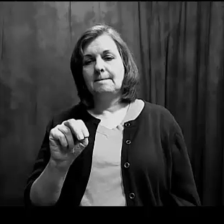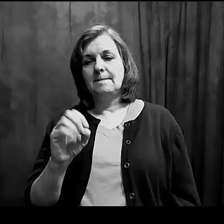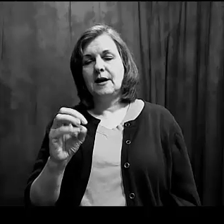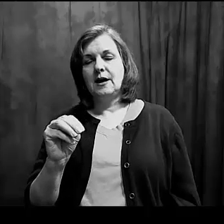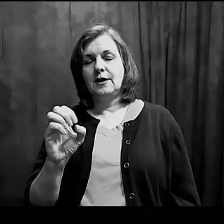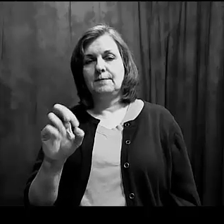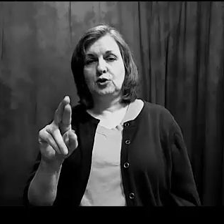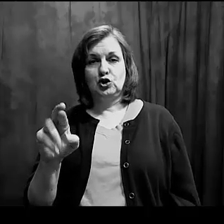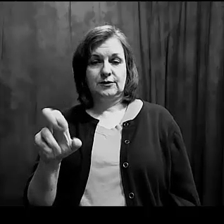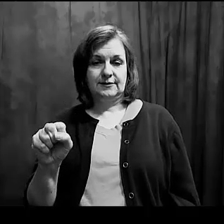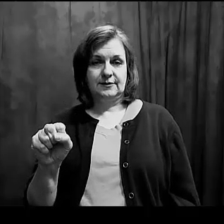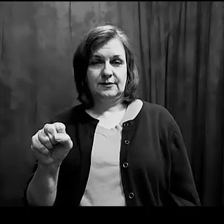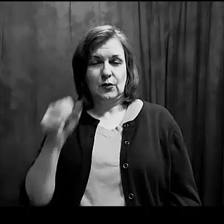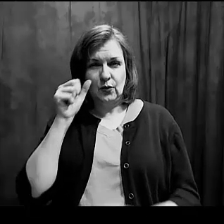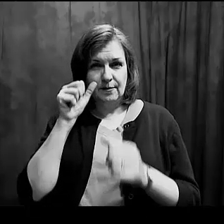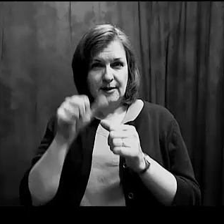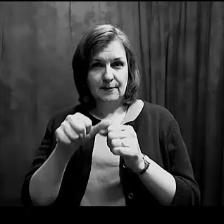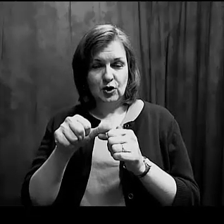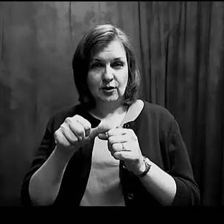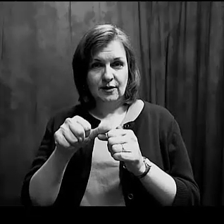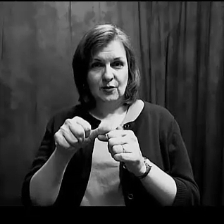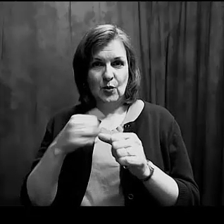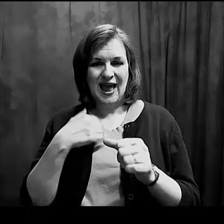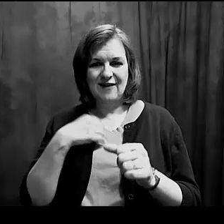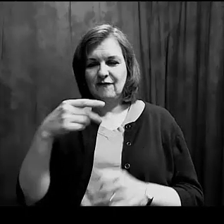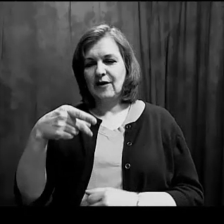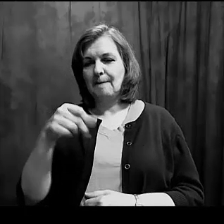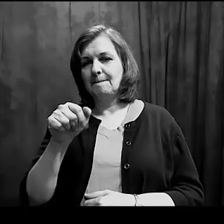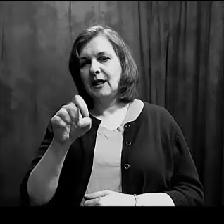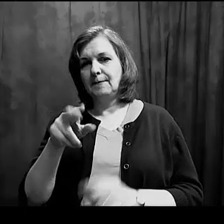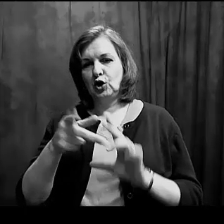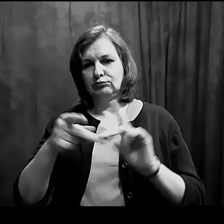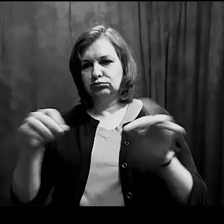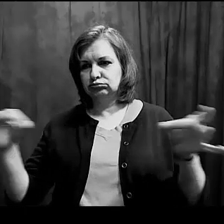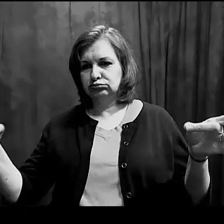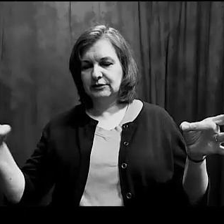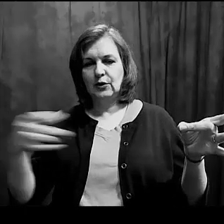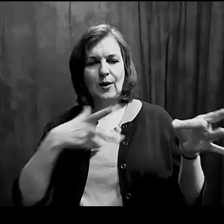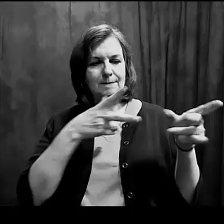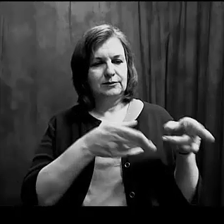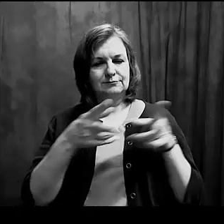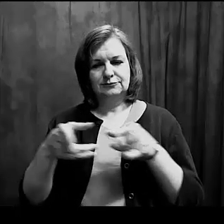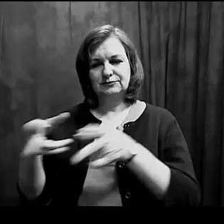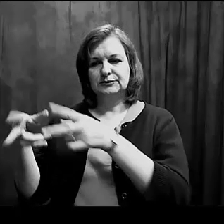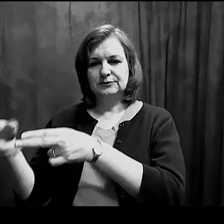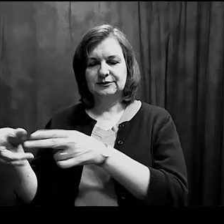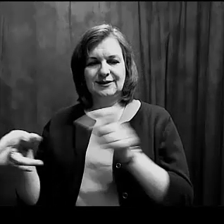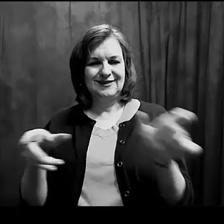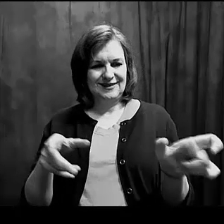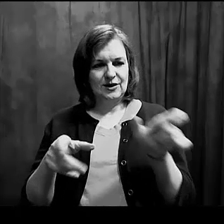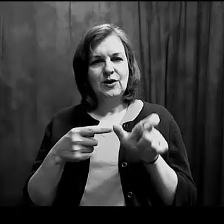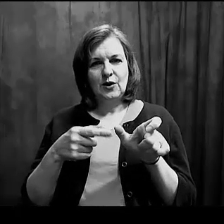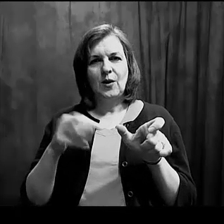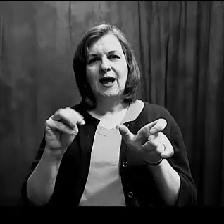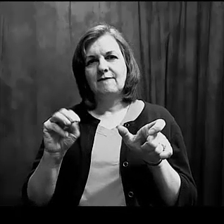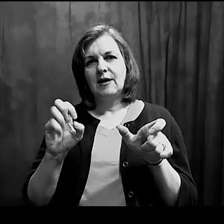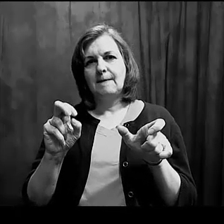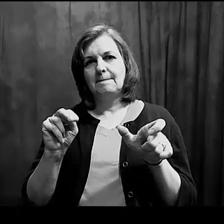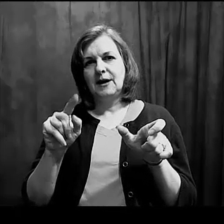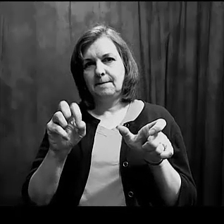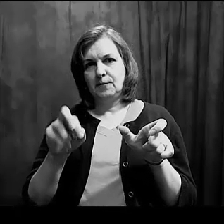the whole idea of breaking down polymers is to eventually break them down into monomers but the idea here is this